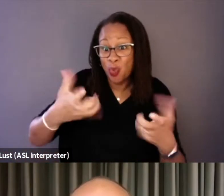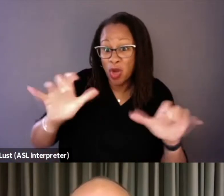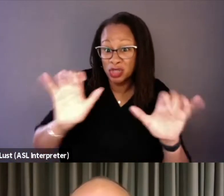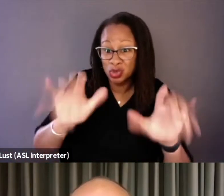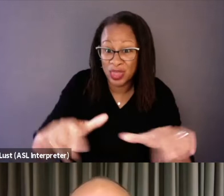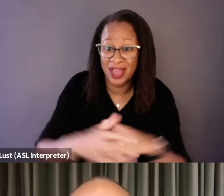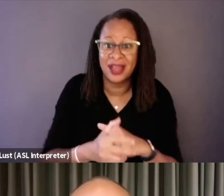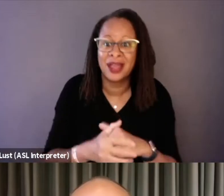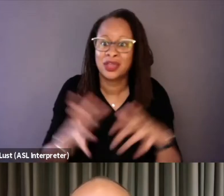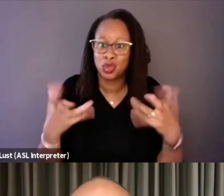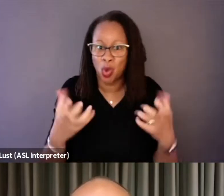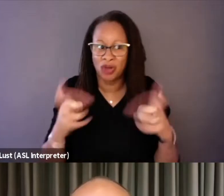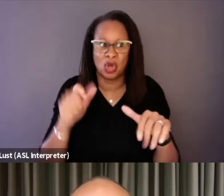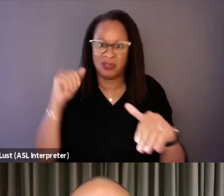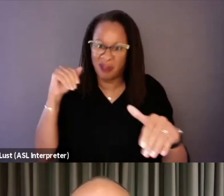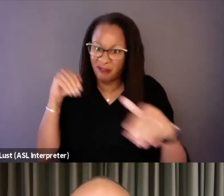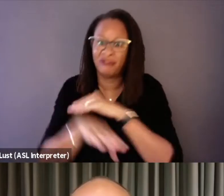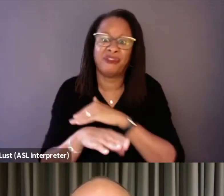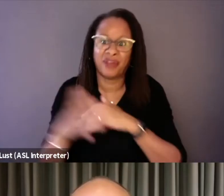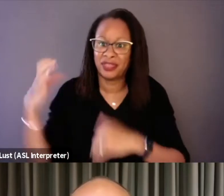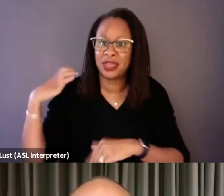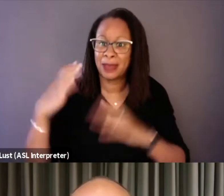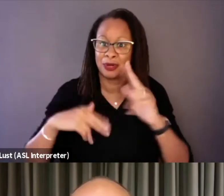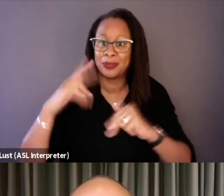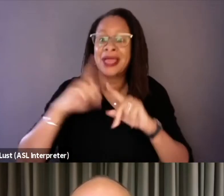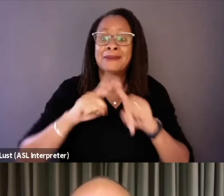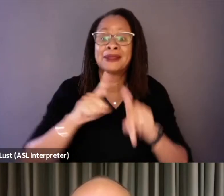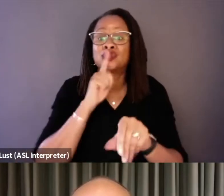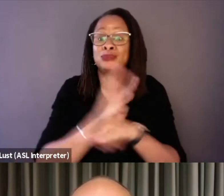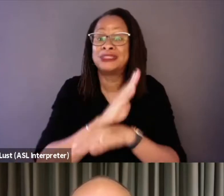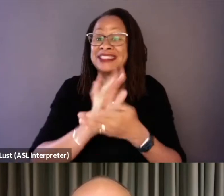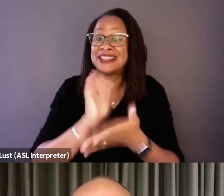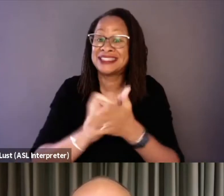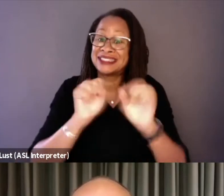you want to go after those people but the fact is it's the system that is problematic.